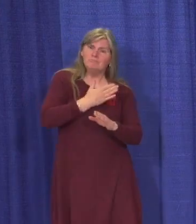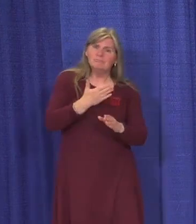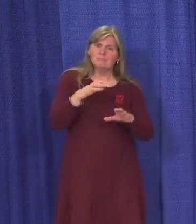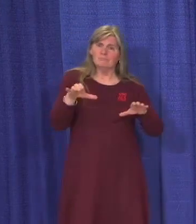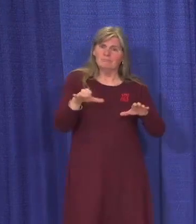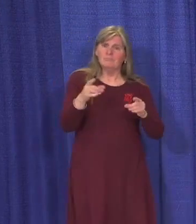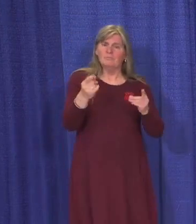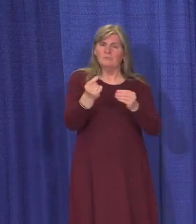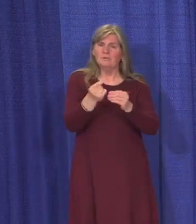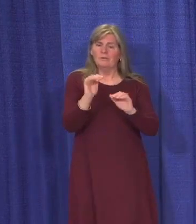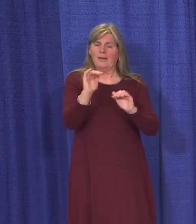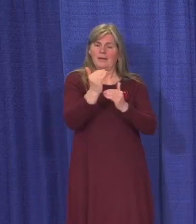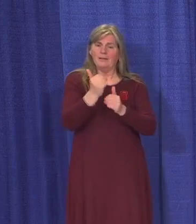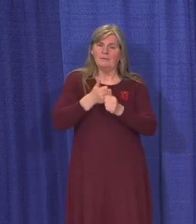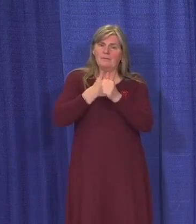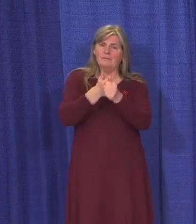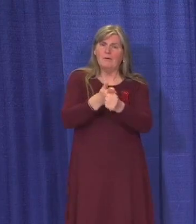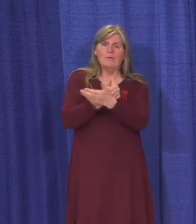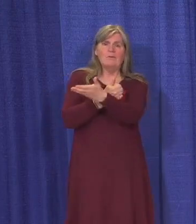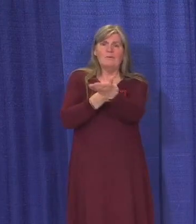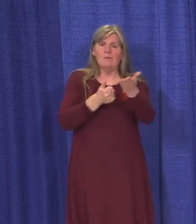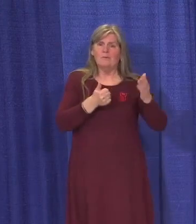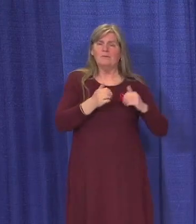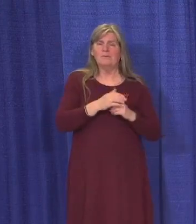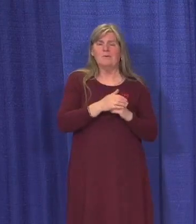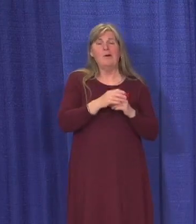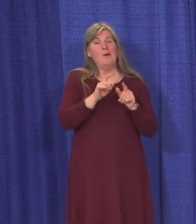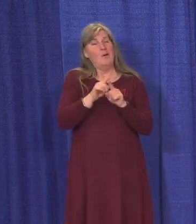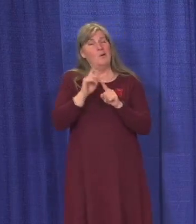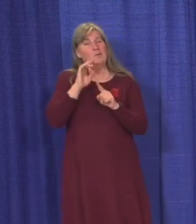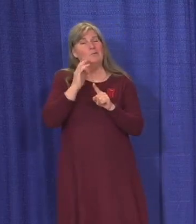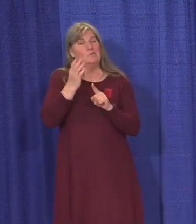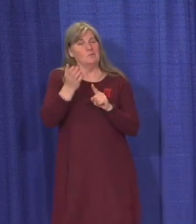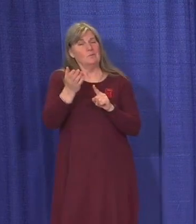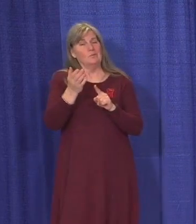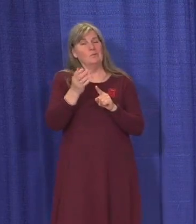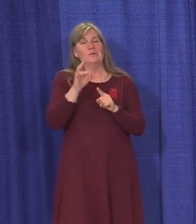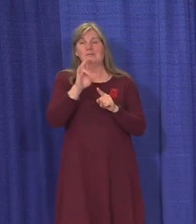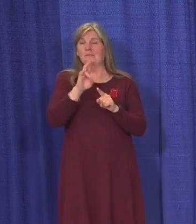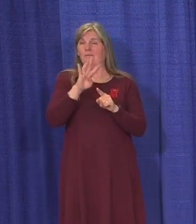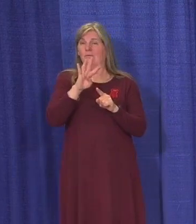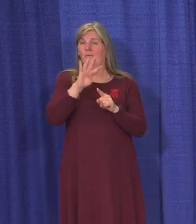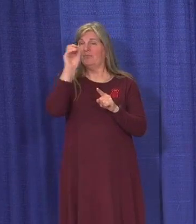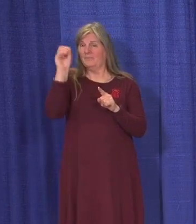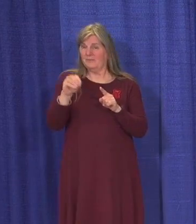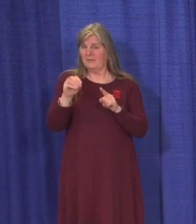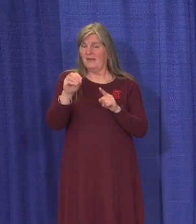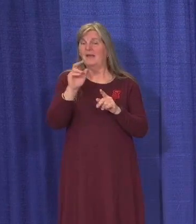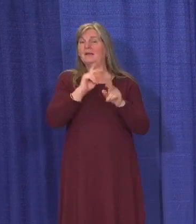vaccinated. I am helping this good news will be welcomed by many.